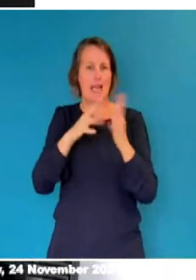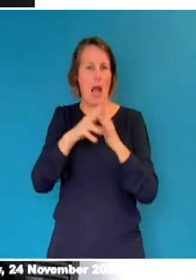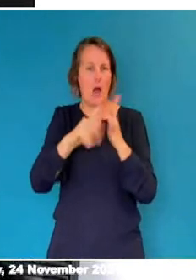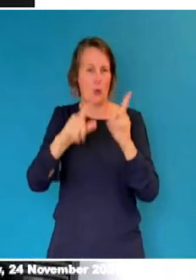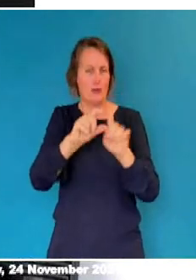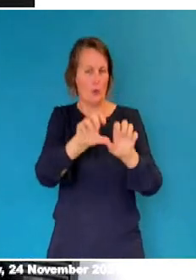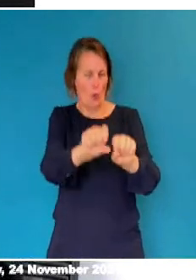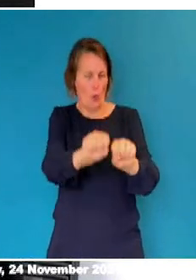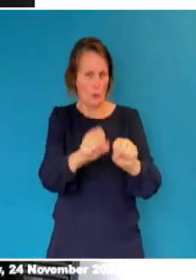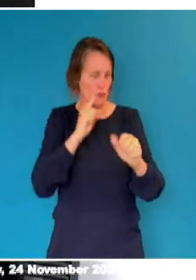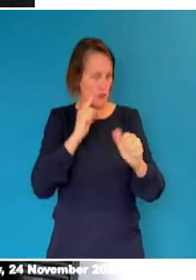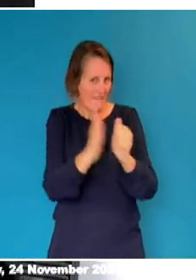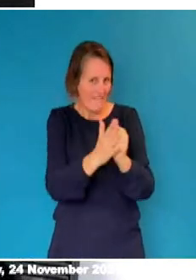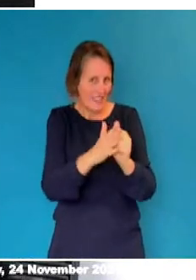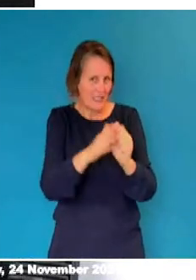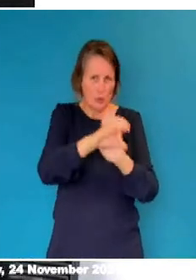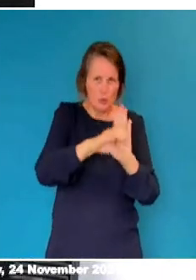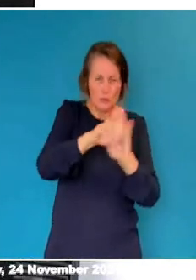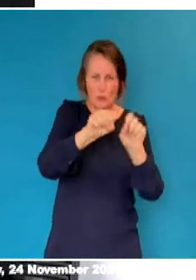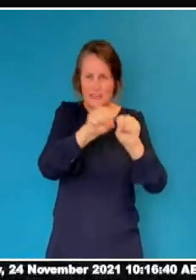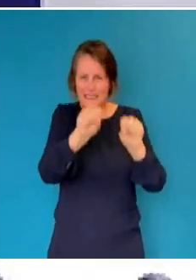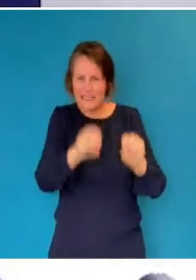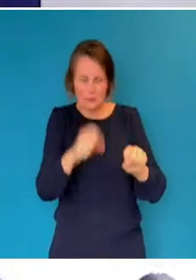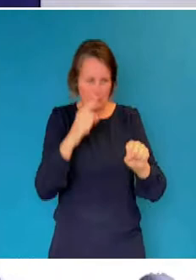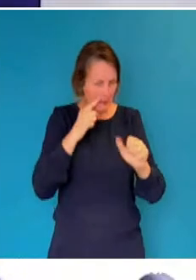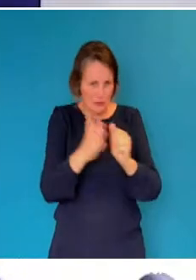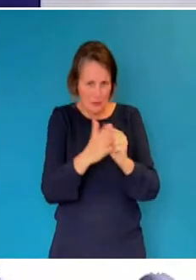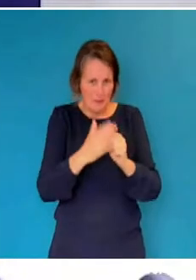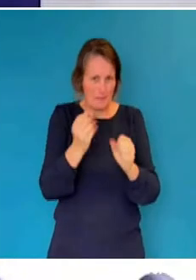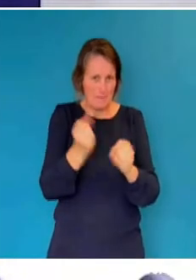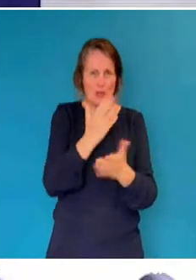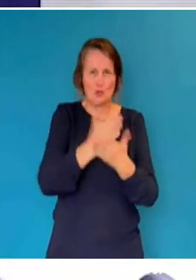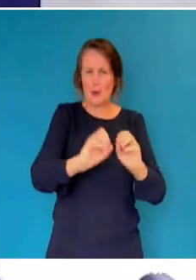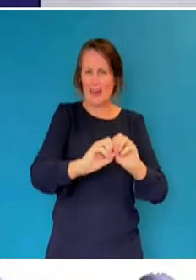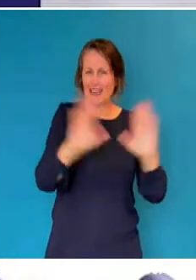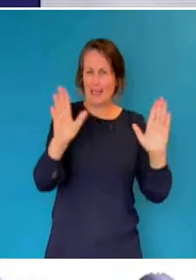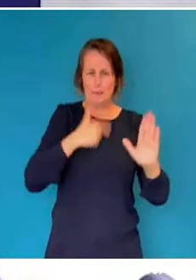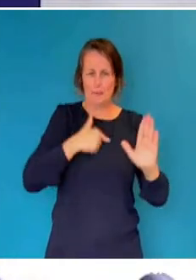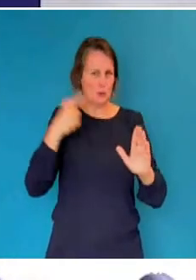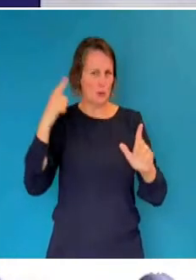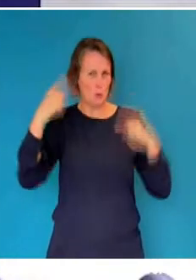not speak, then hopefully we will be able to correct the sound from your end, MrÂ Cawood,